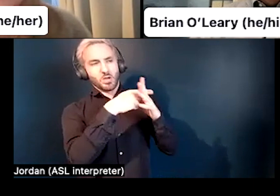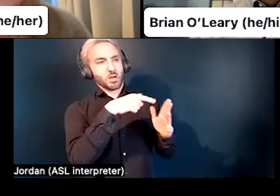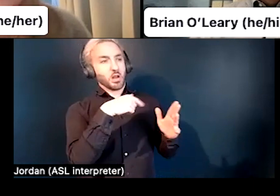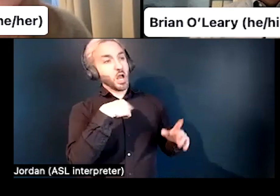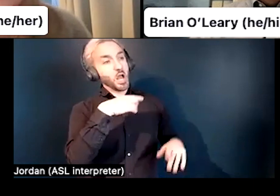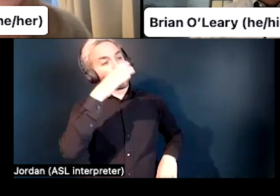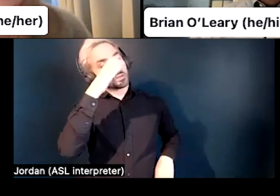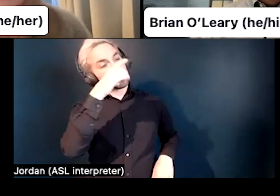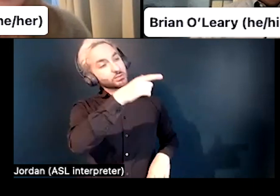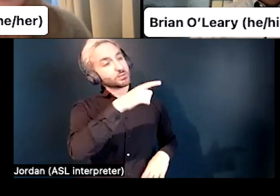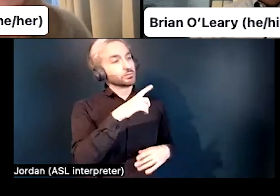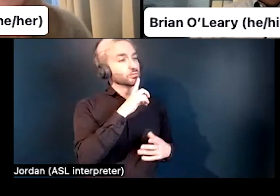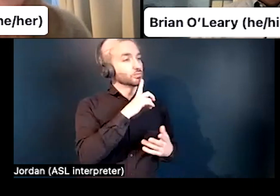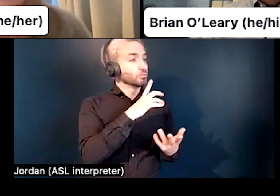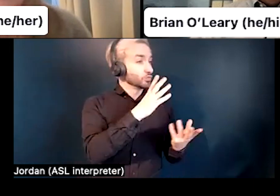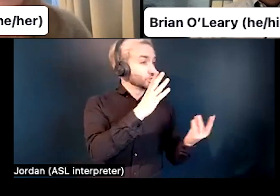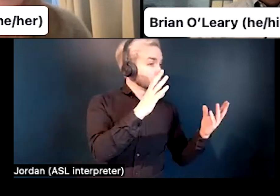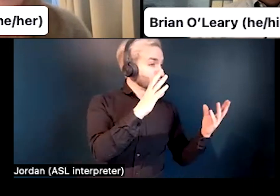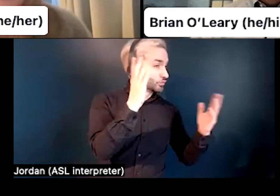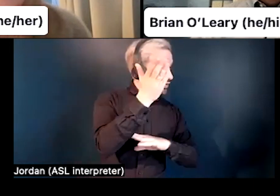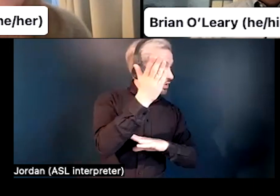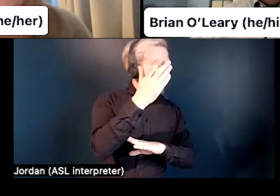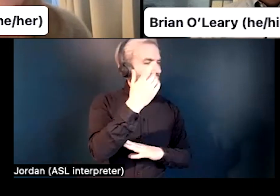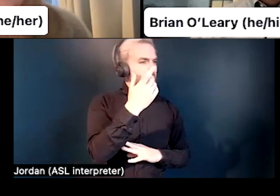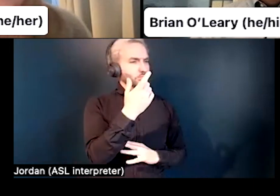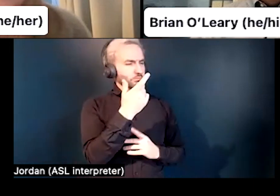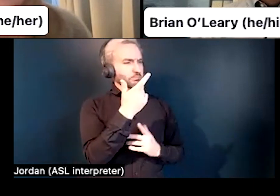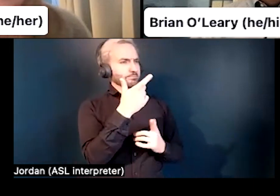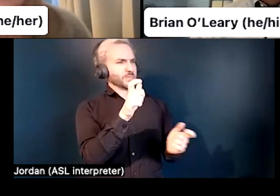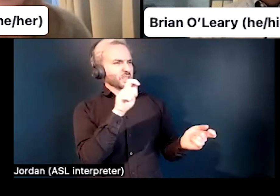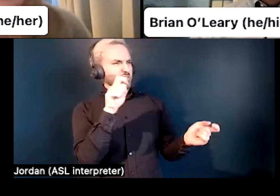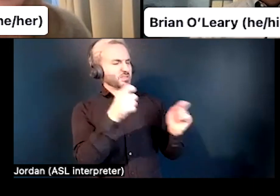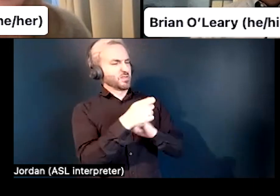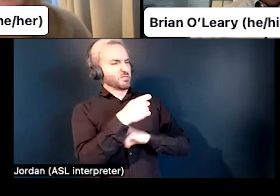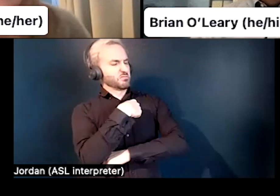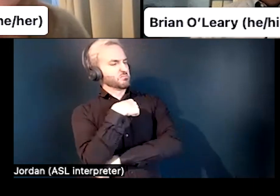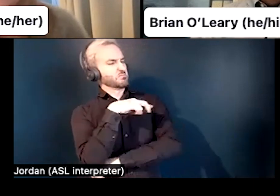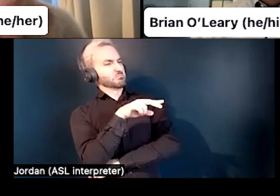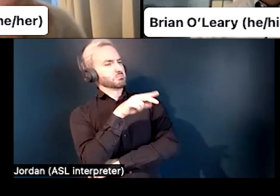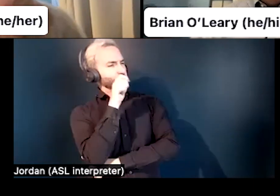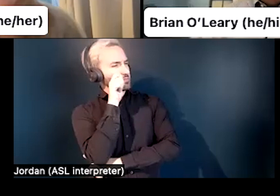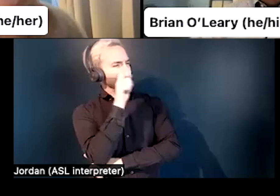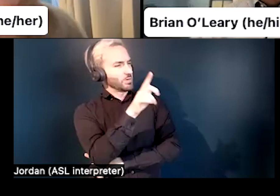shift that stuck out to me of the ones that you presented is that publishers' growth will